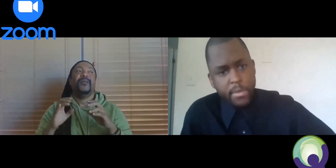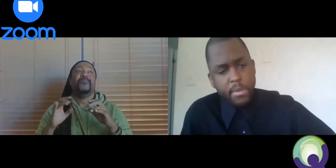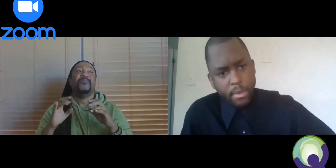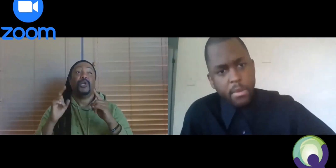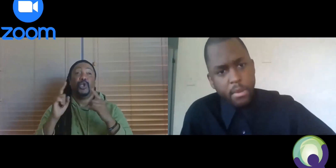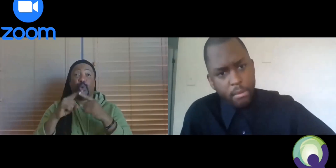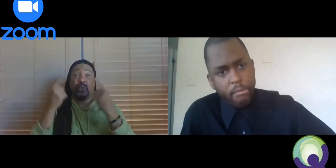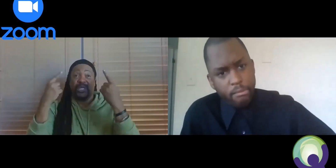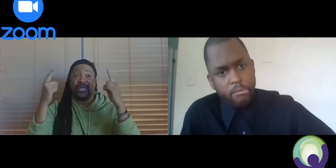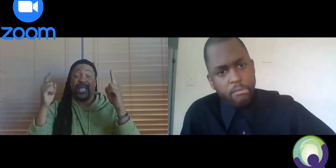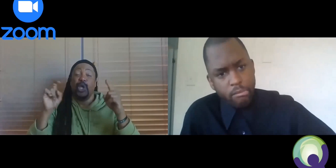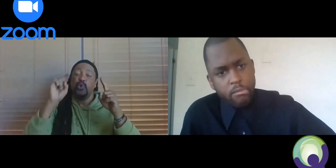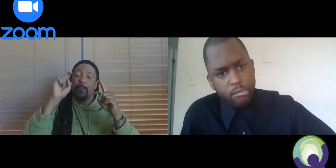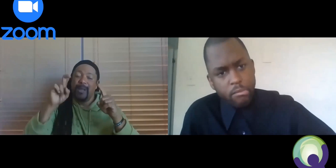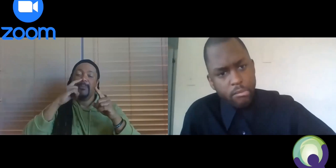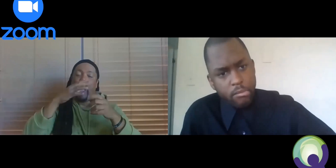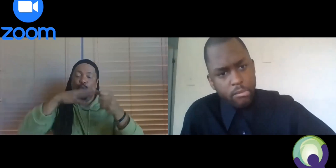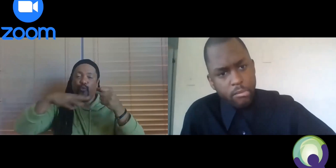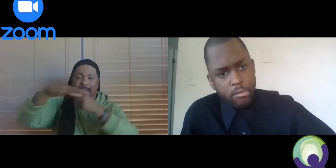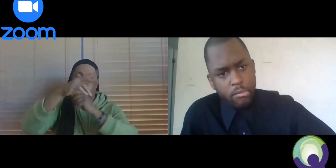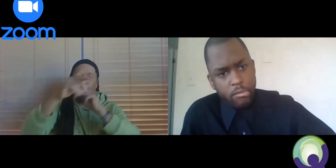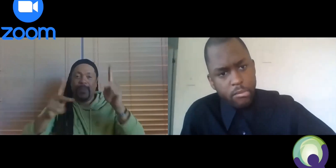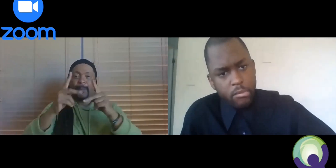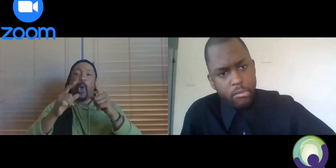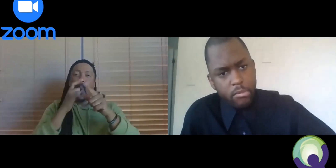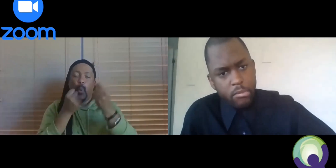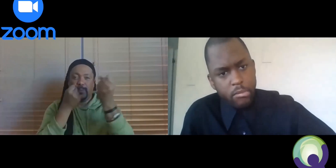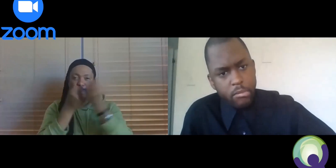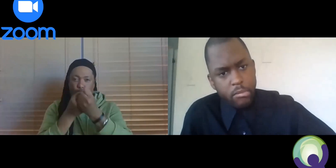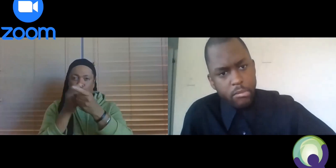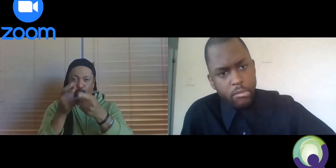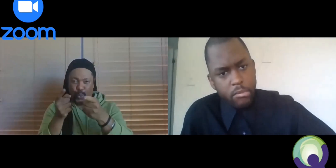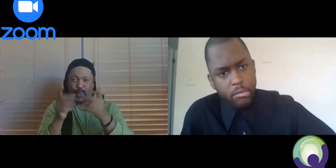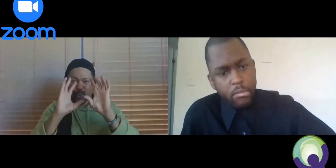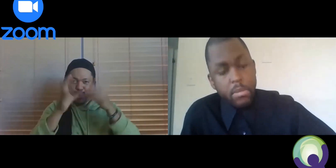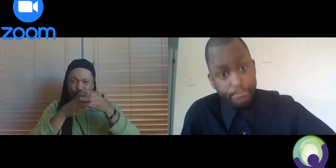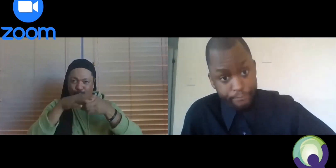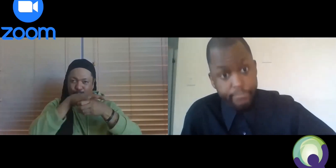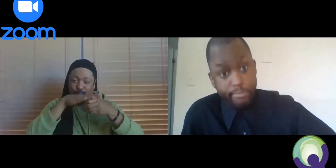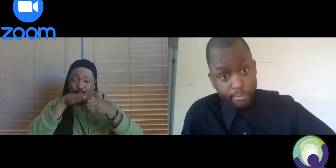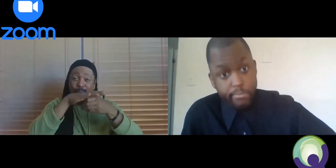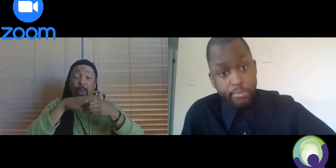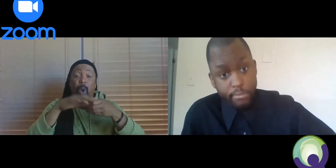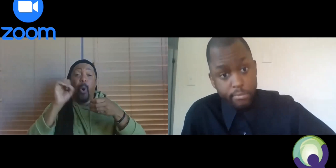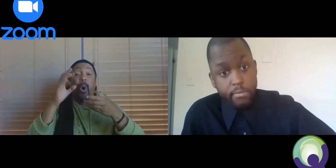Fred: To be successful you must be around people who support you,